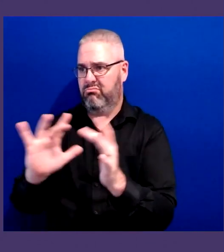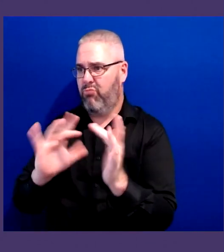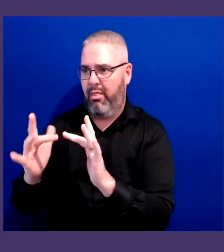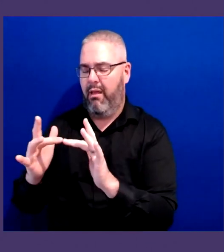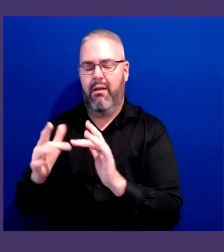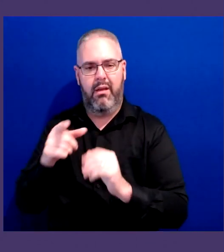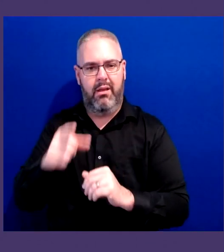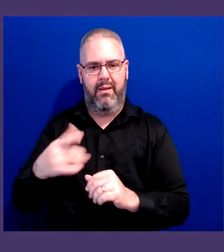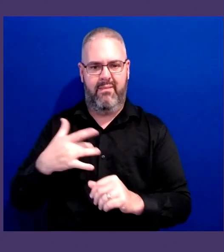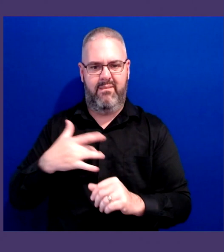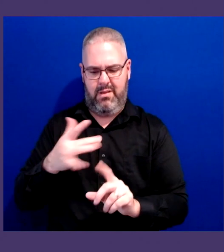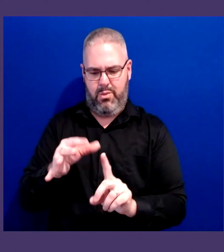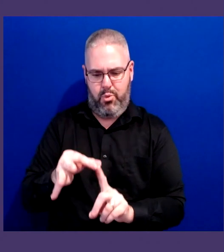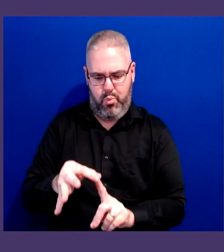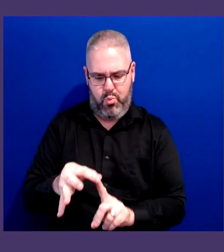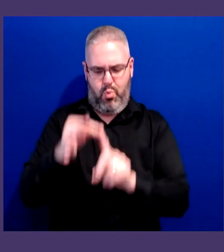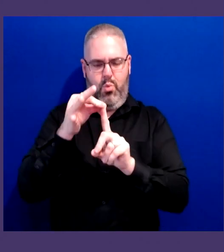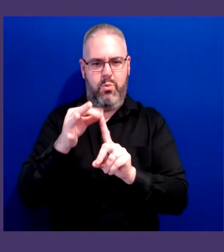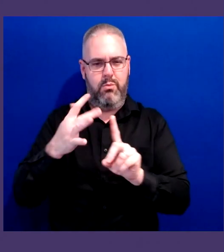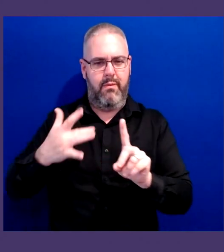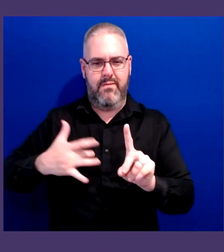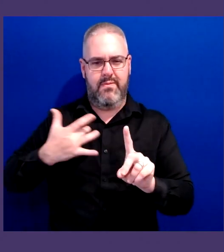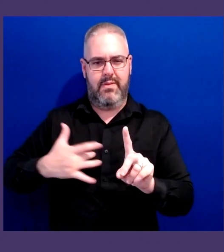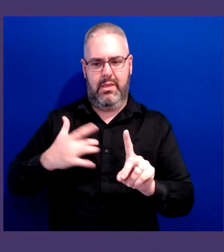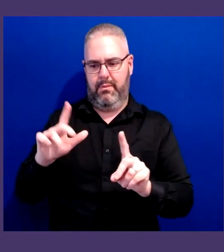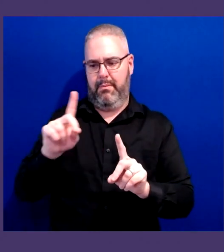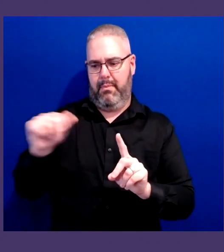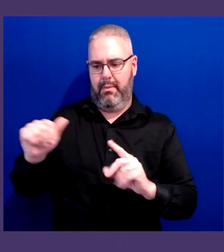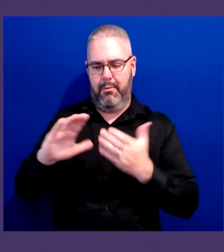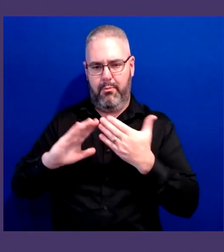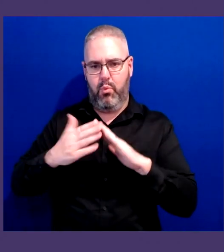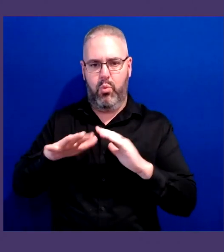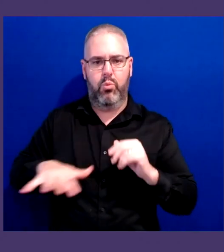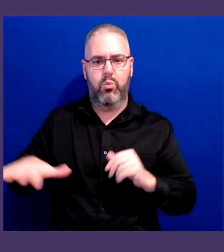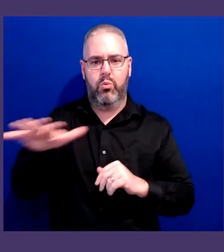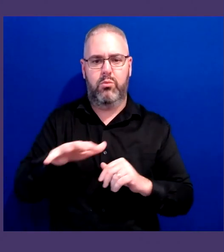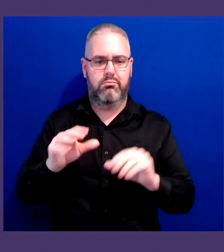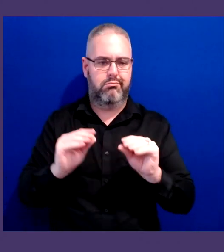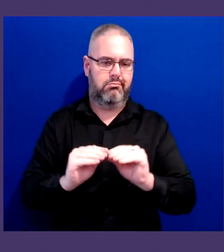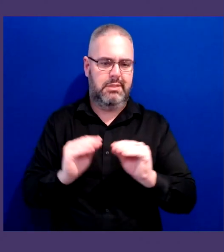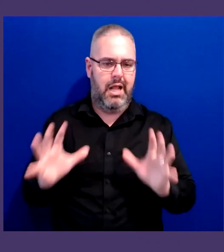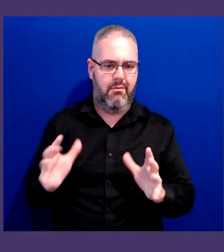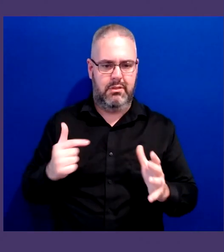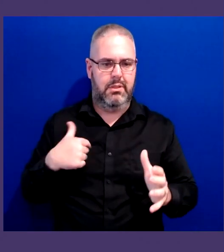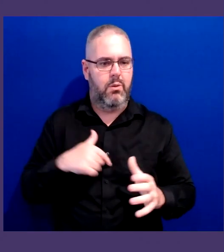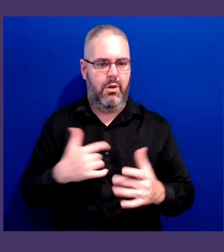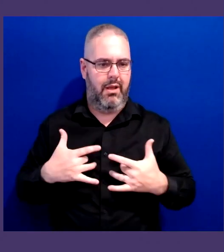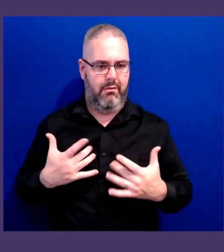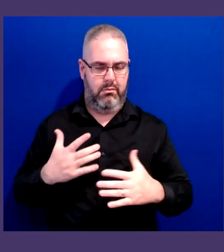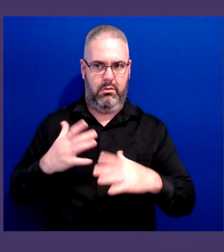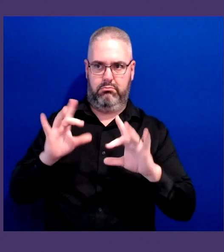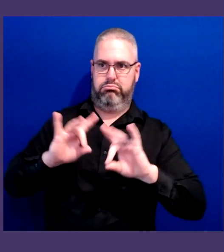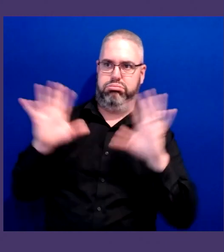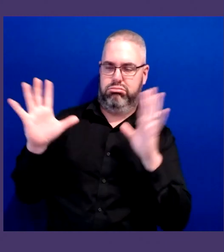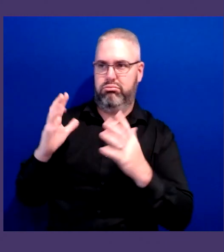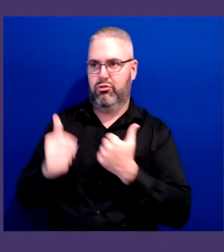the disability community in that period of time where, obviously abject terror because of the risk of COVID to disabled people,